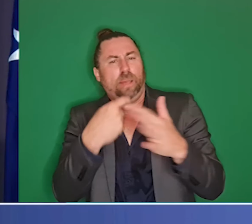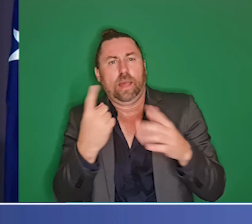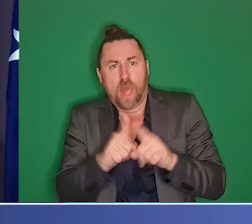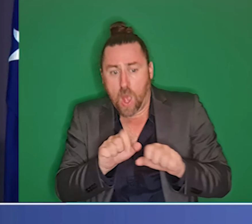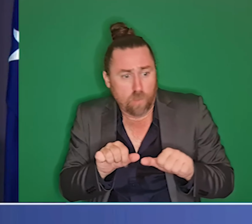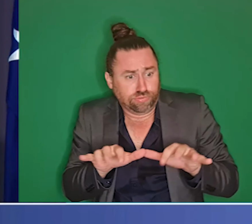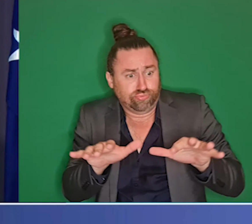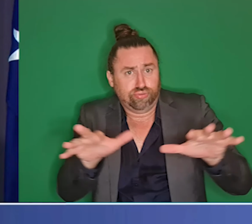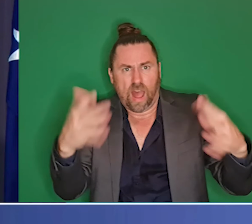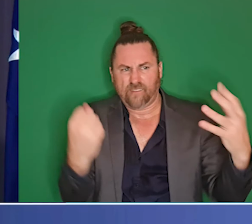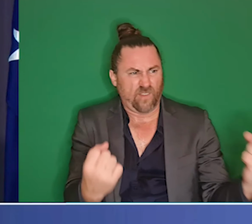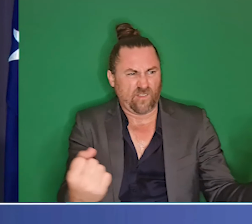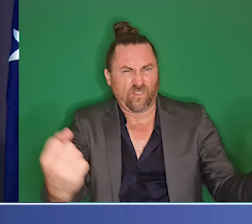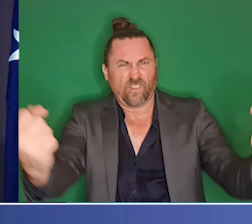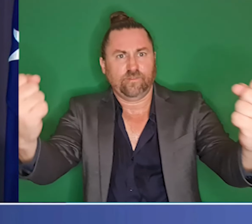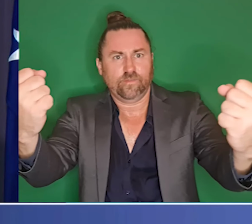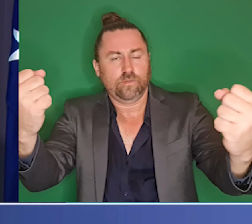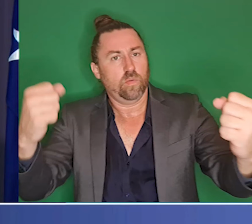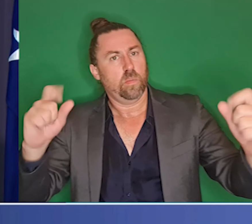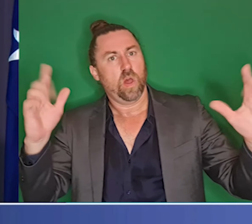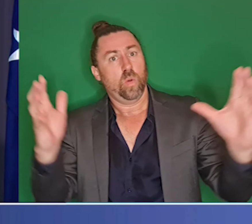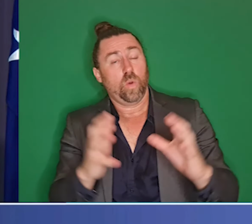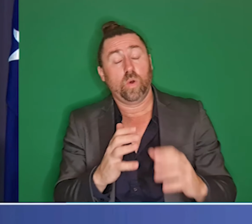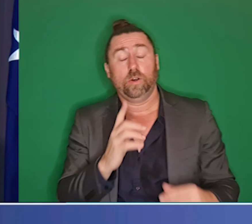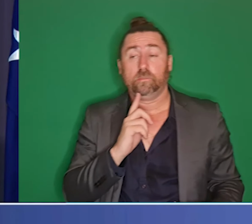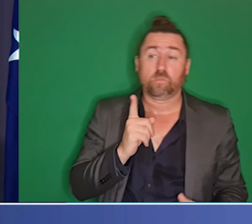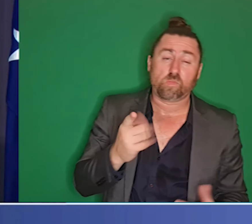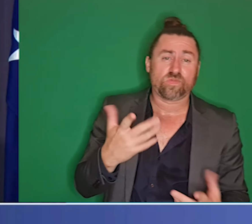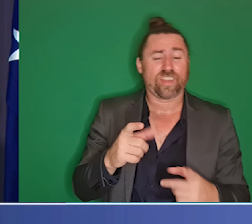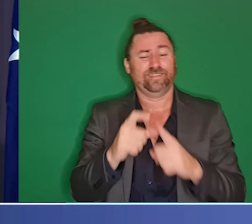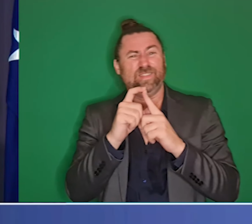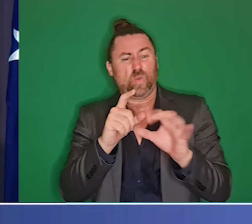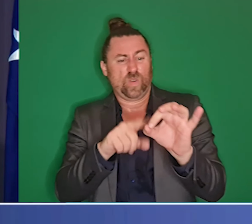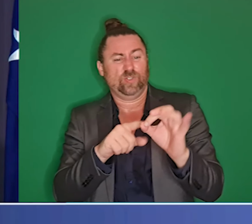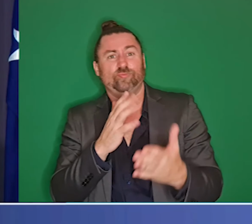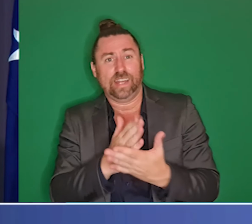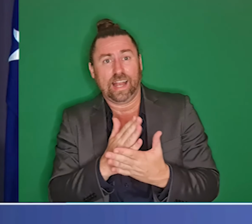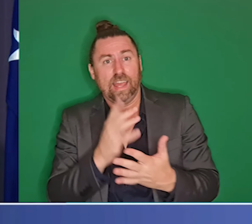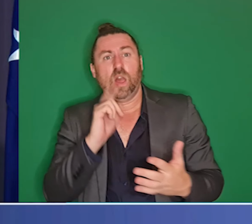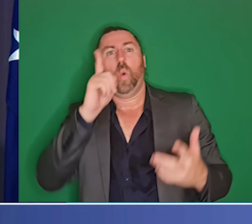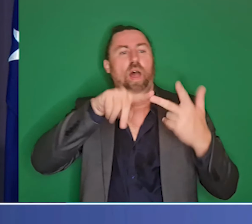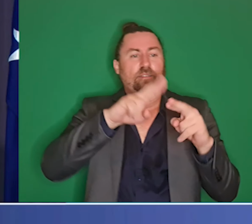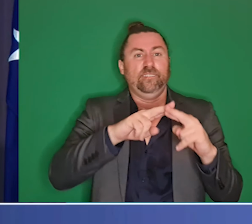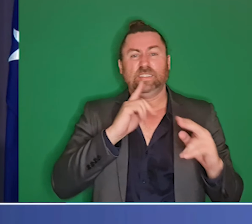So, I think these are difficult balancing questions. So, the more you go down that path of shorter isolation periods,